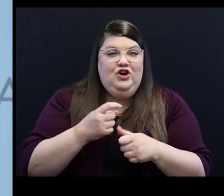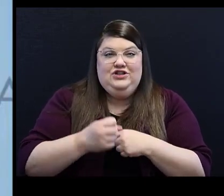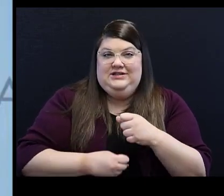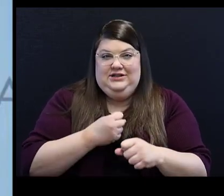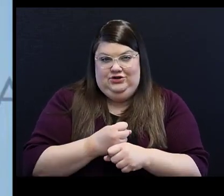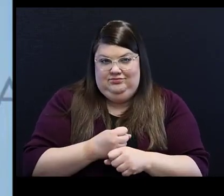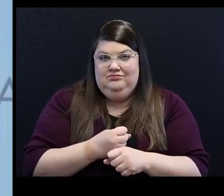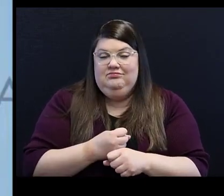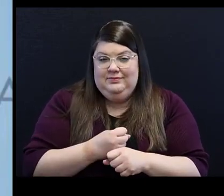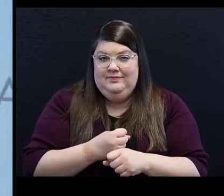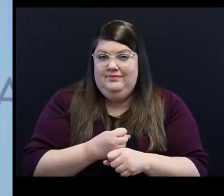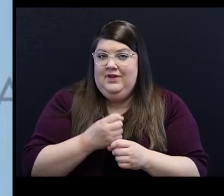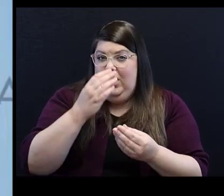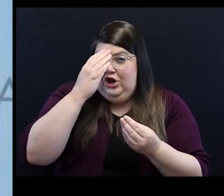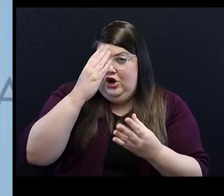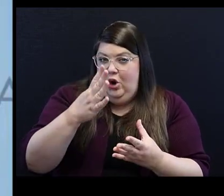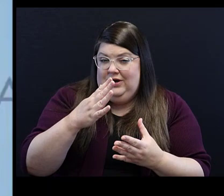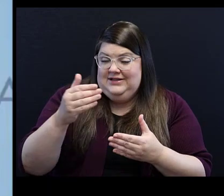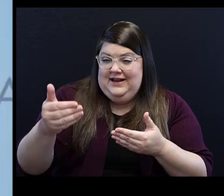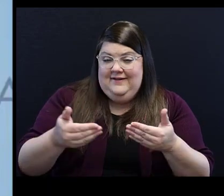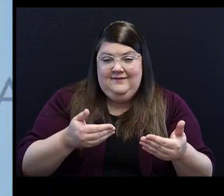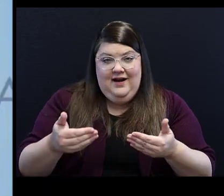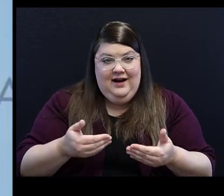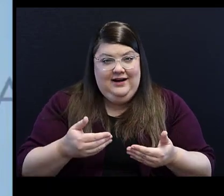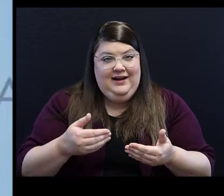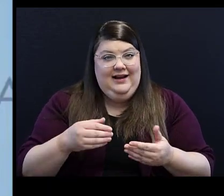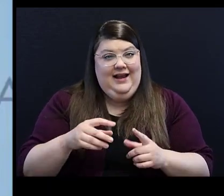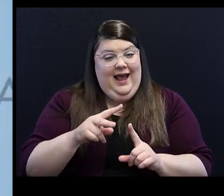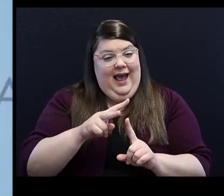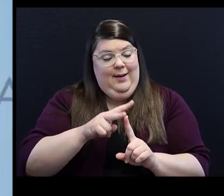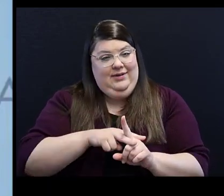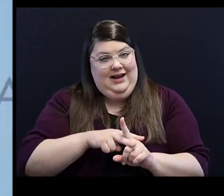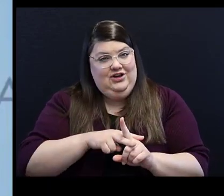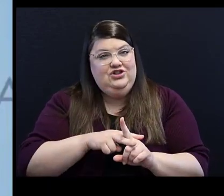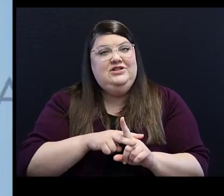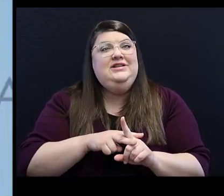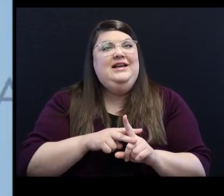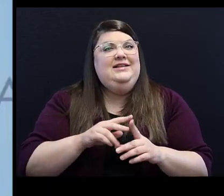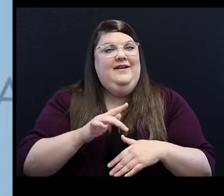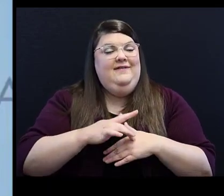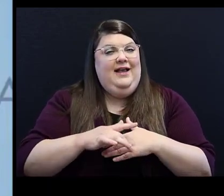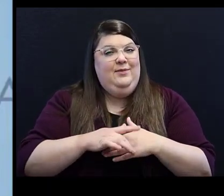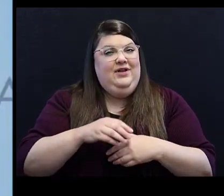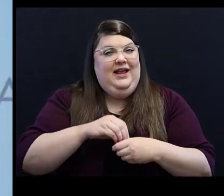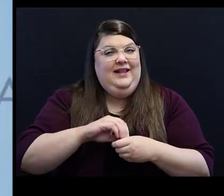A notice inviting applications is currently available in the Federal Register, and an application